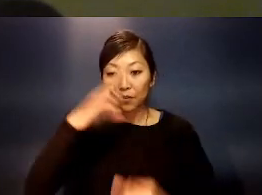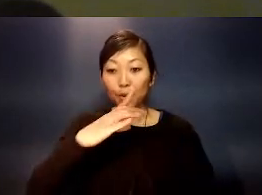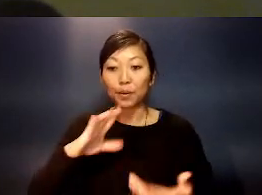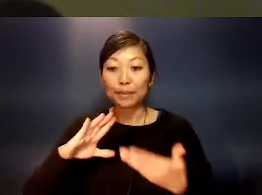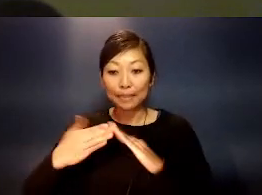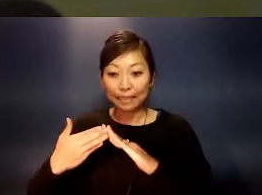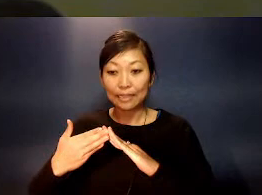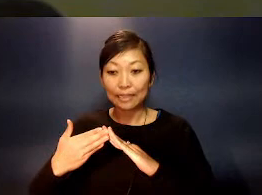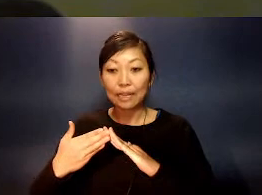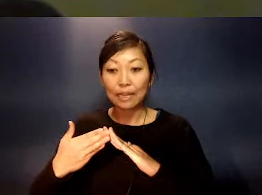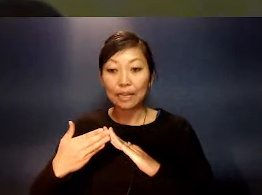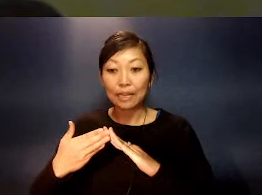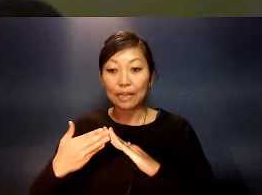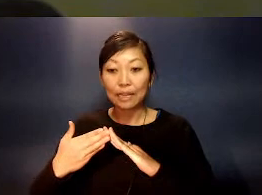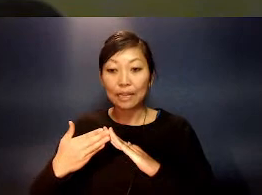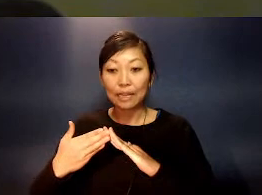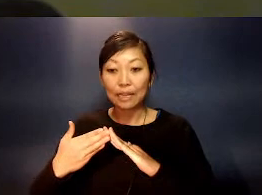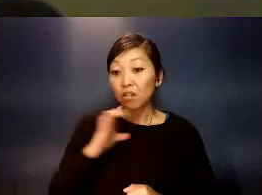TEAM GETS THEM TO PRESENT.